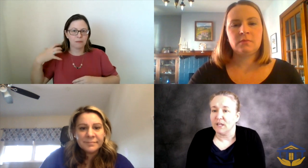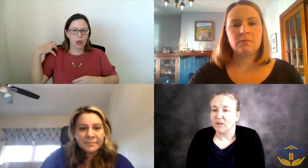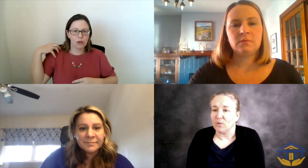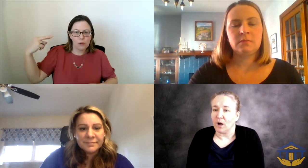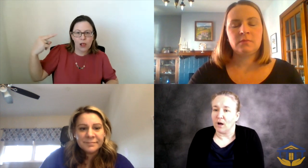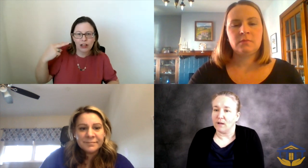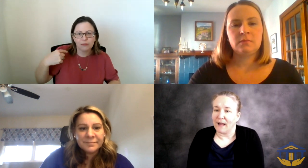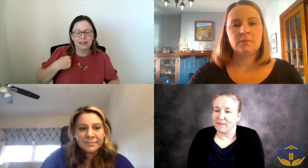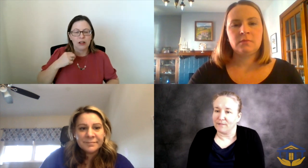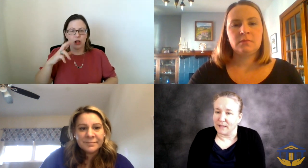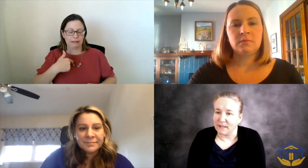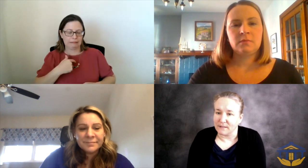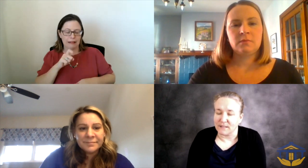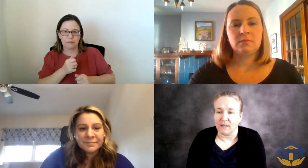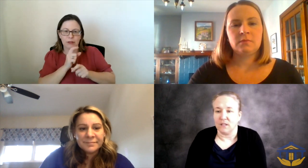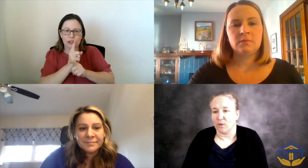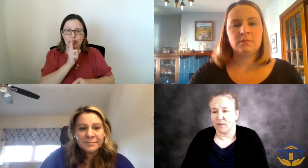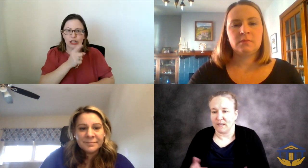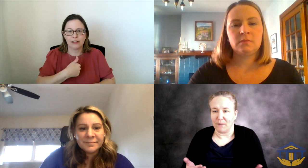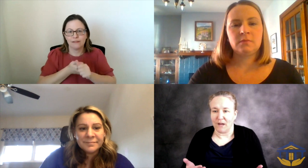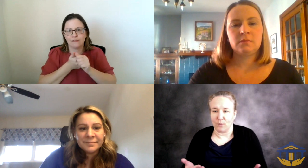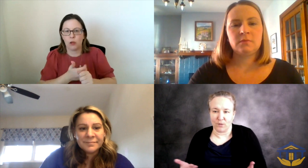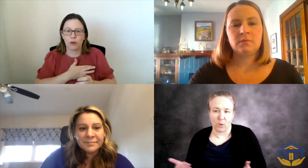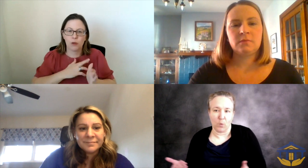We all have things that, you know, we're thinking about whether we're worried about